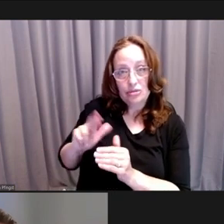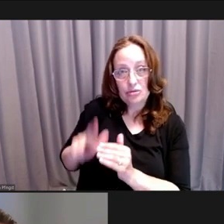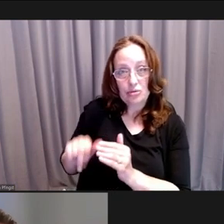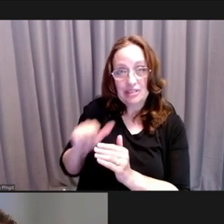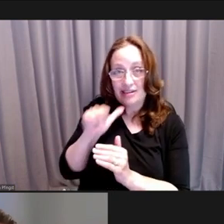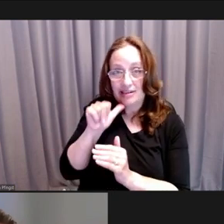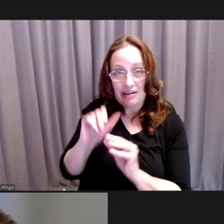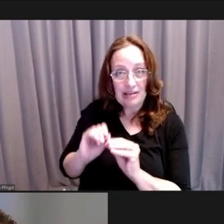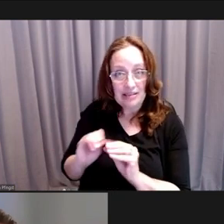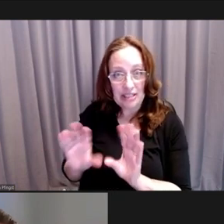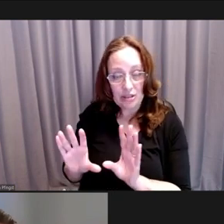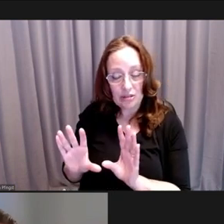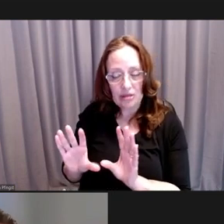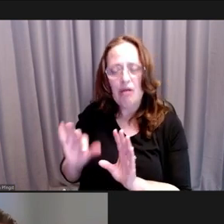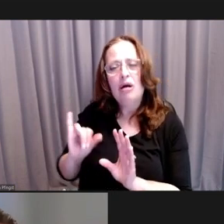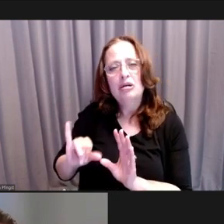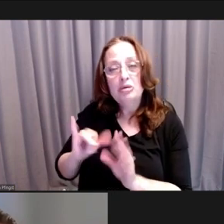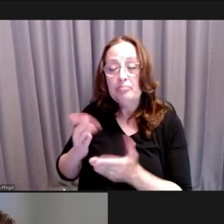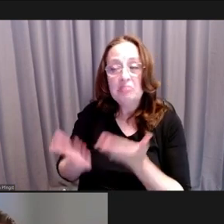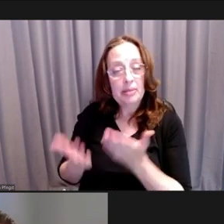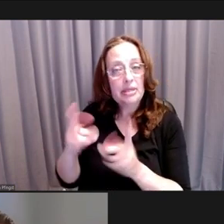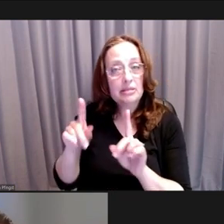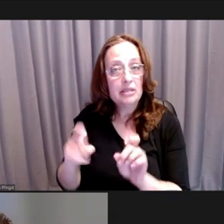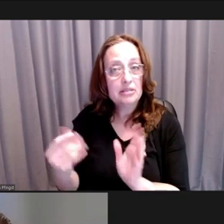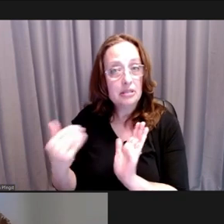I think it's definitely a consideration to consider